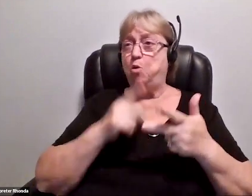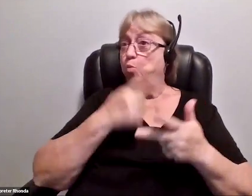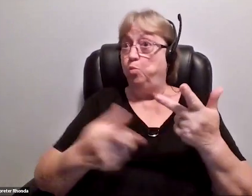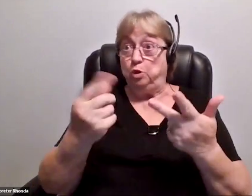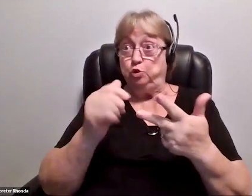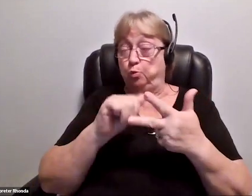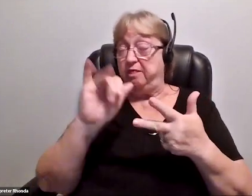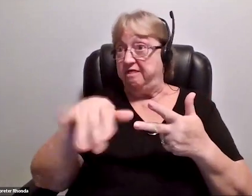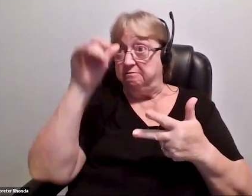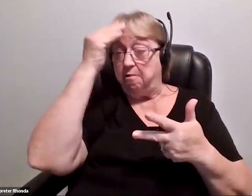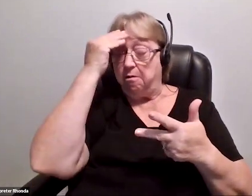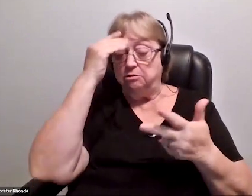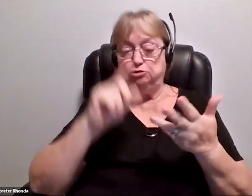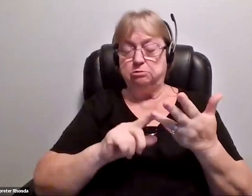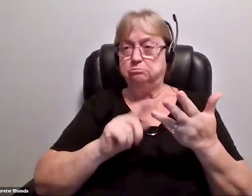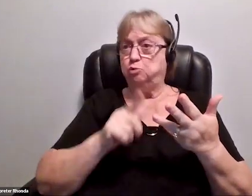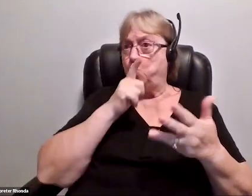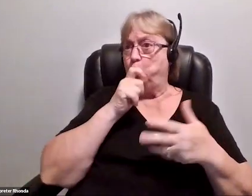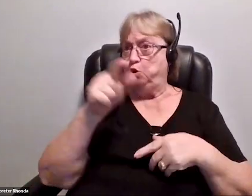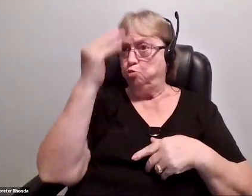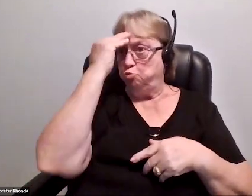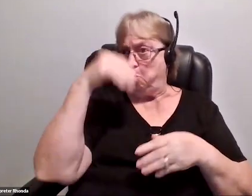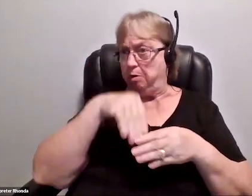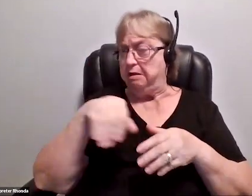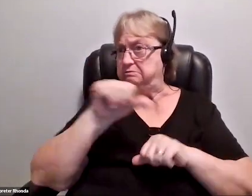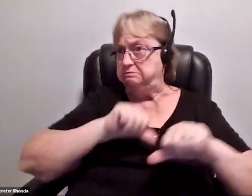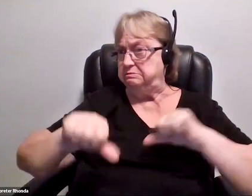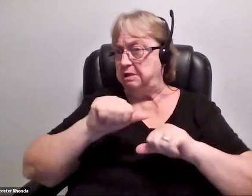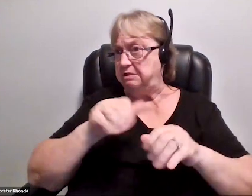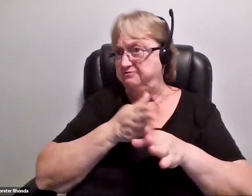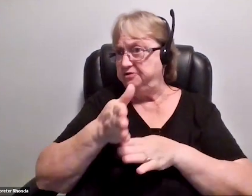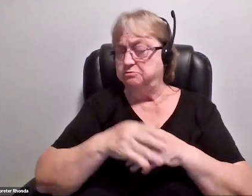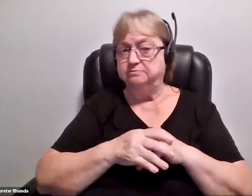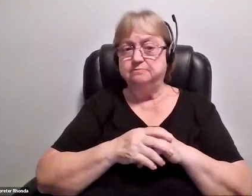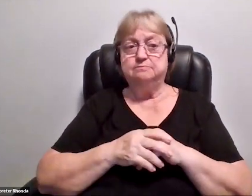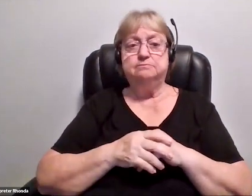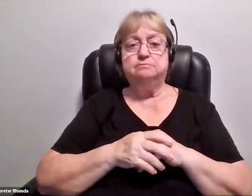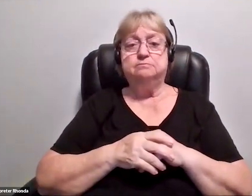in this field of science. They say everybody has a different amount